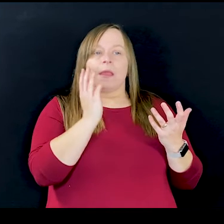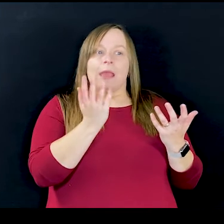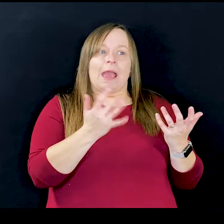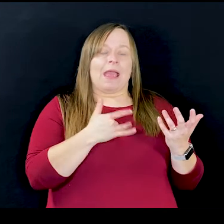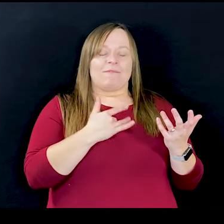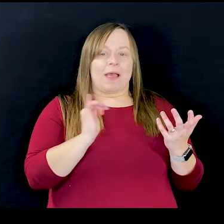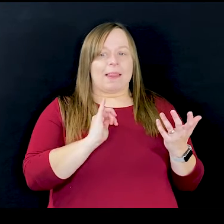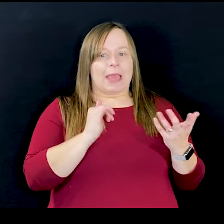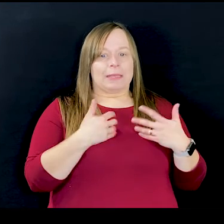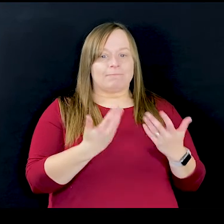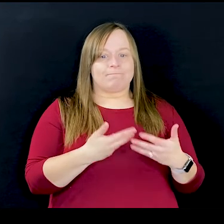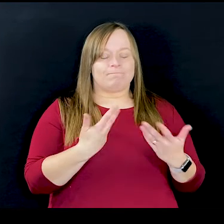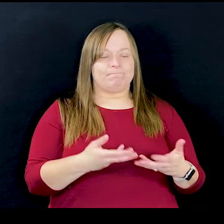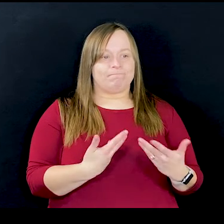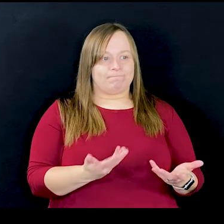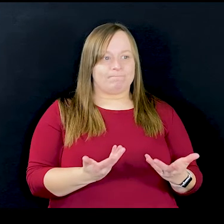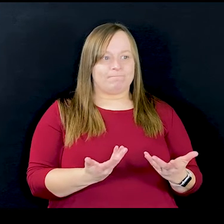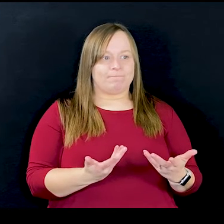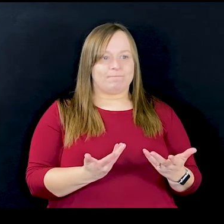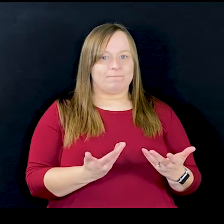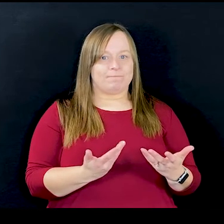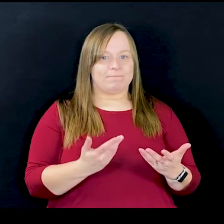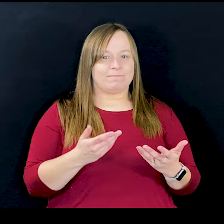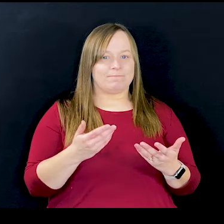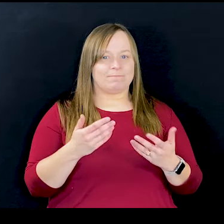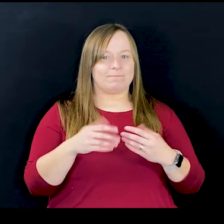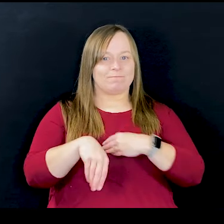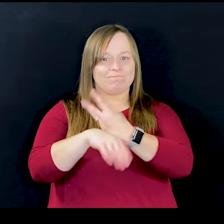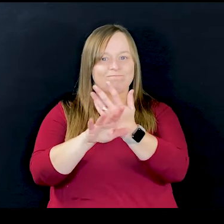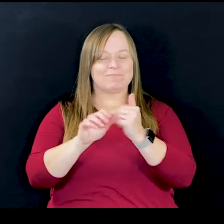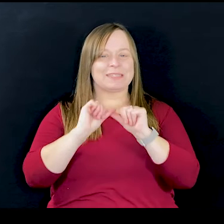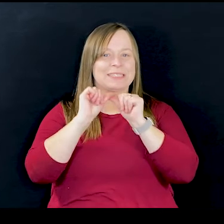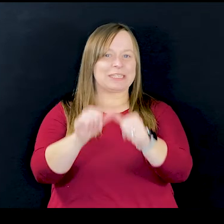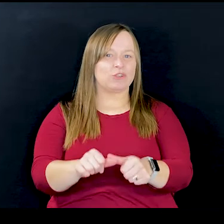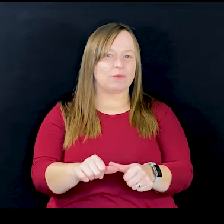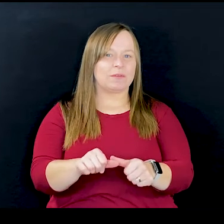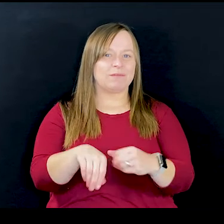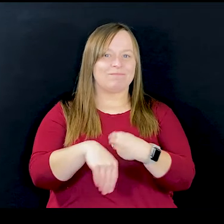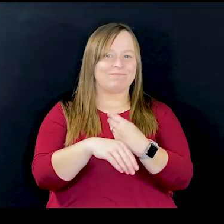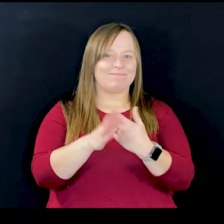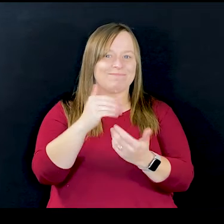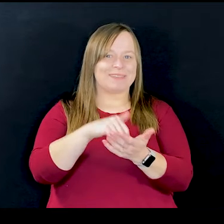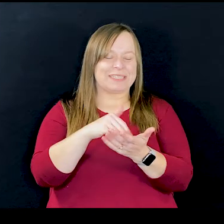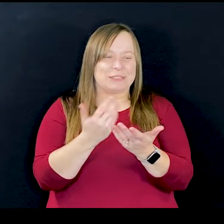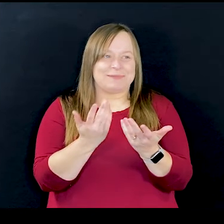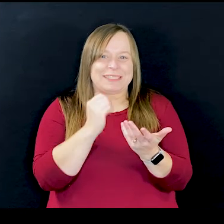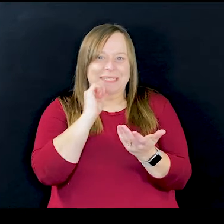And I just felt like it wasn't really a viable thing to keep continuing in a remote capacity.